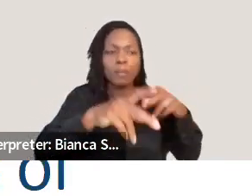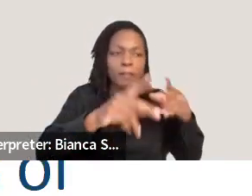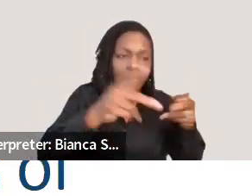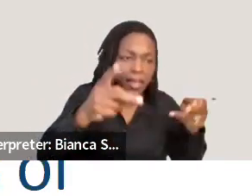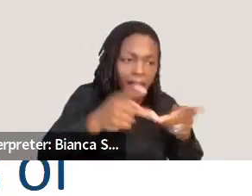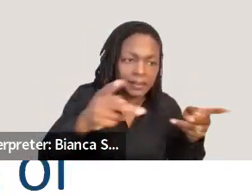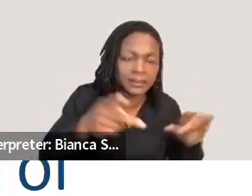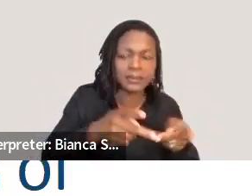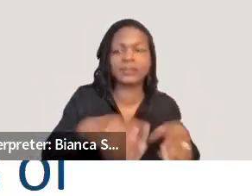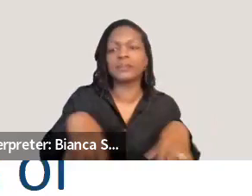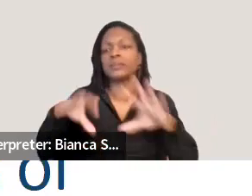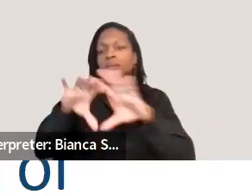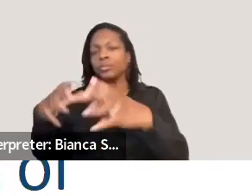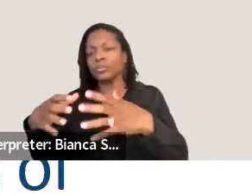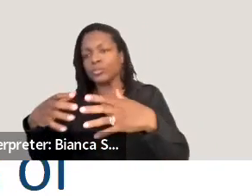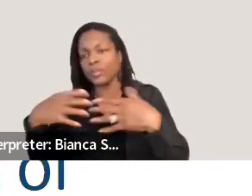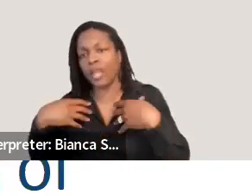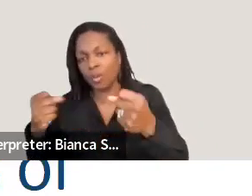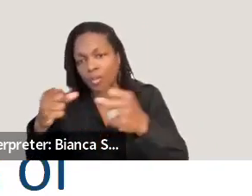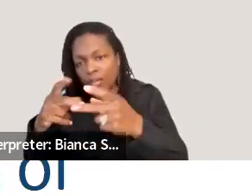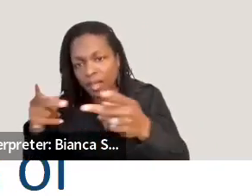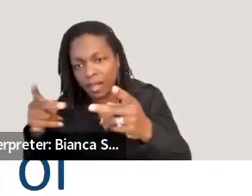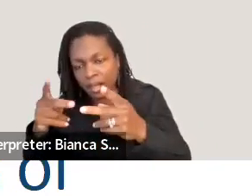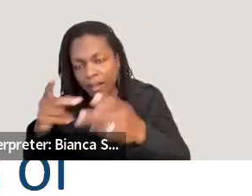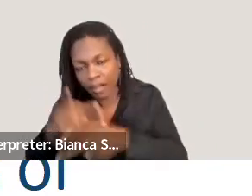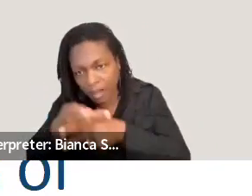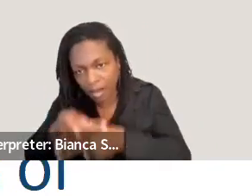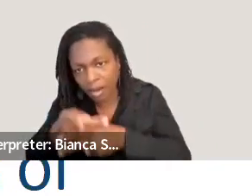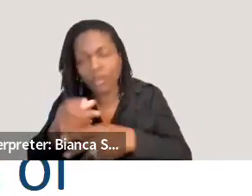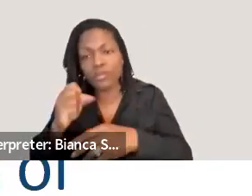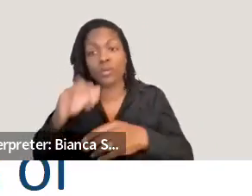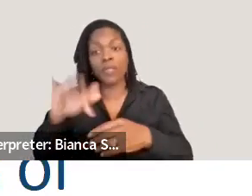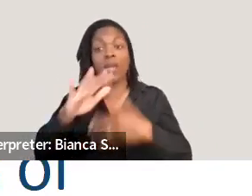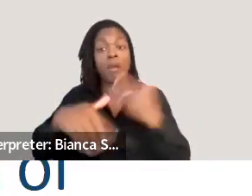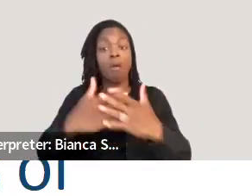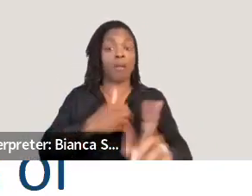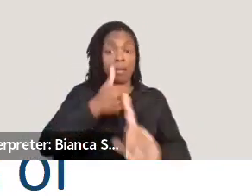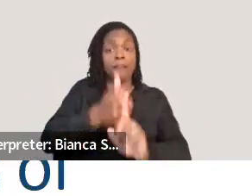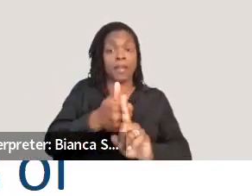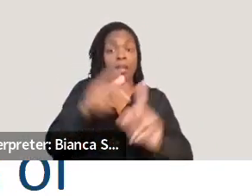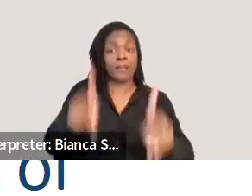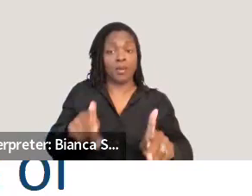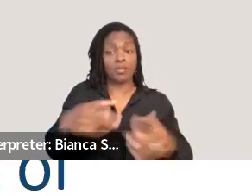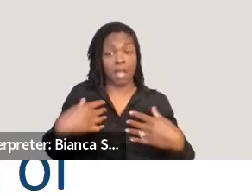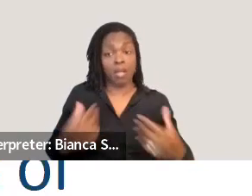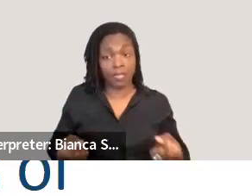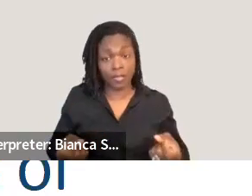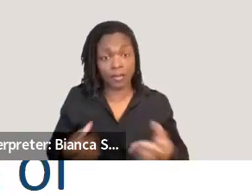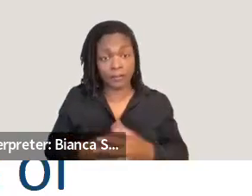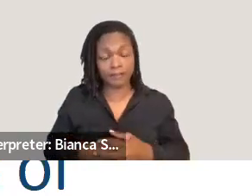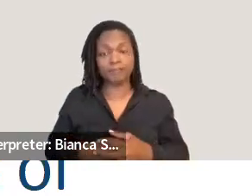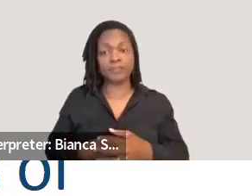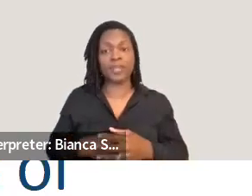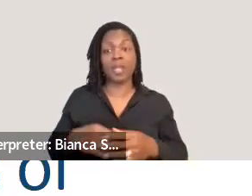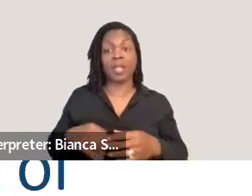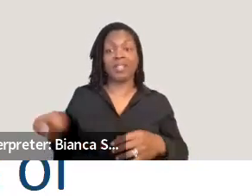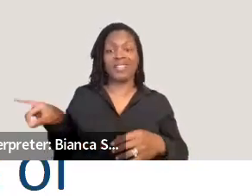Components within the community that impact. A person's health. I know that this document, the diagram on the right is a little bit small.